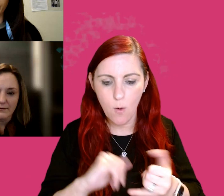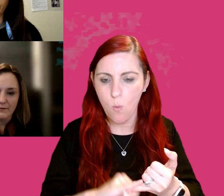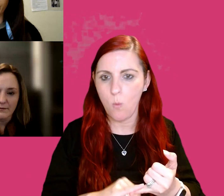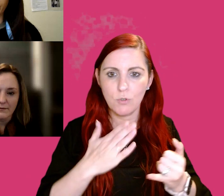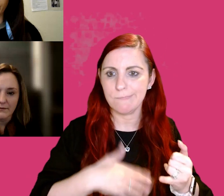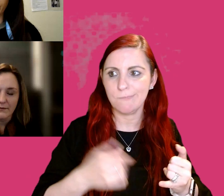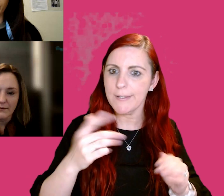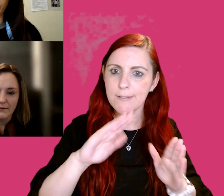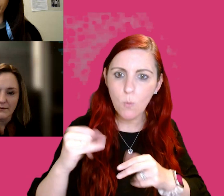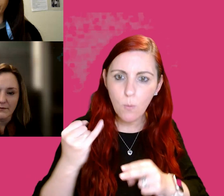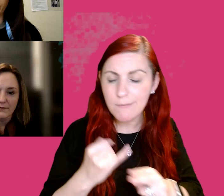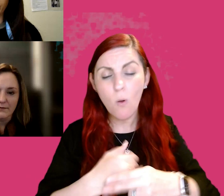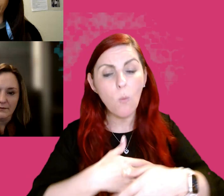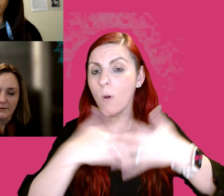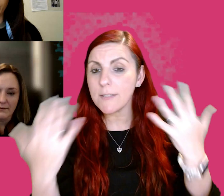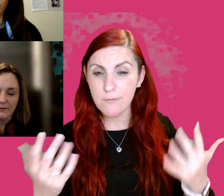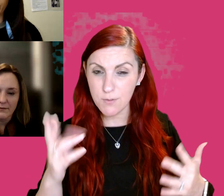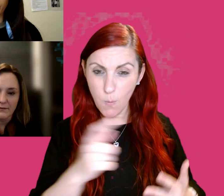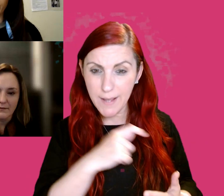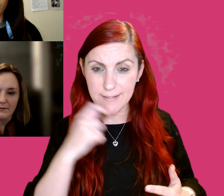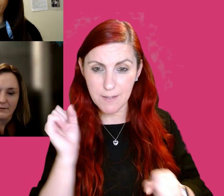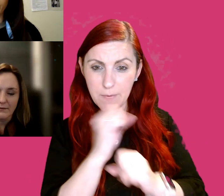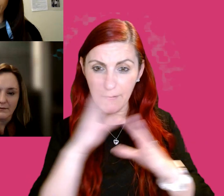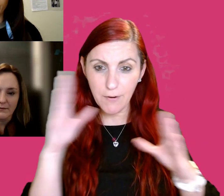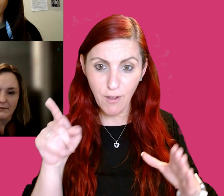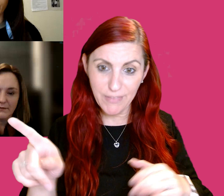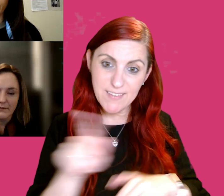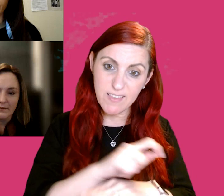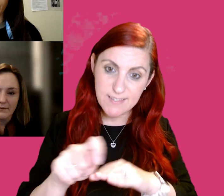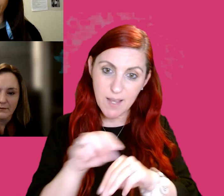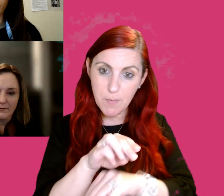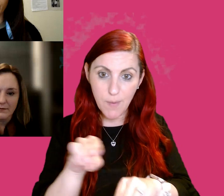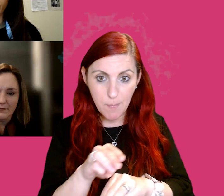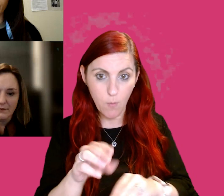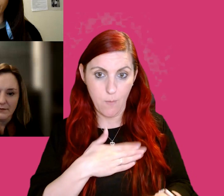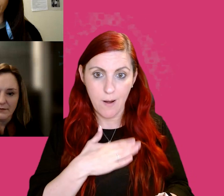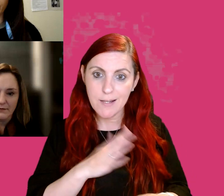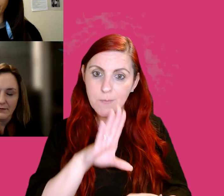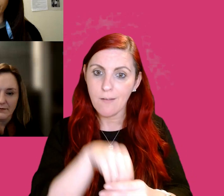being explicit saying look these are the types of people I like so making sure it's it's not clear